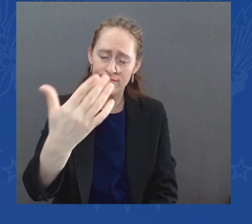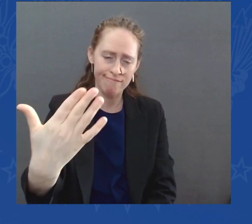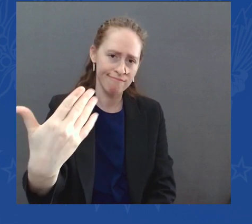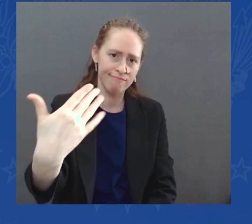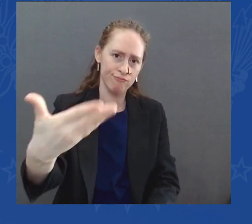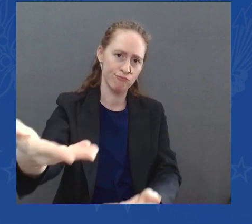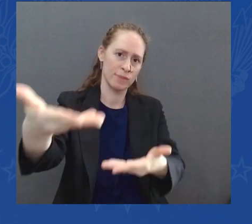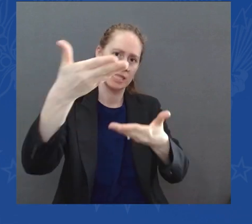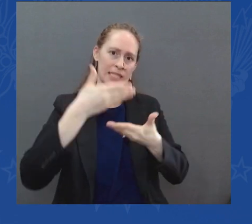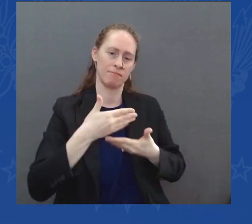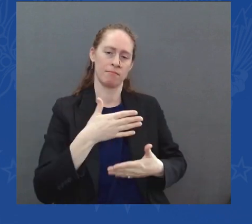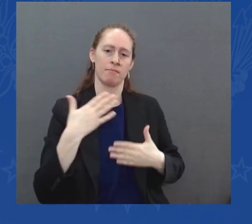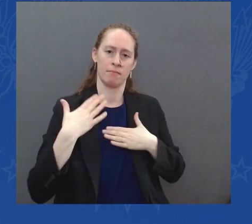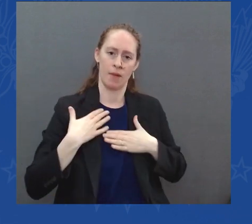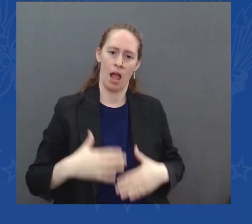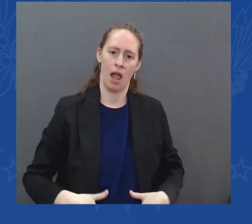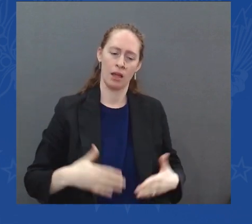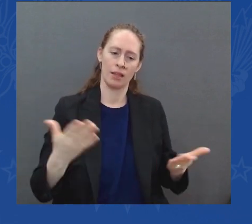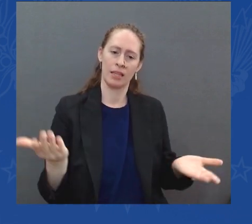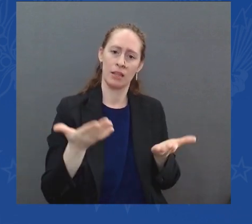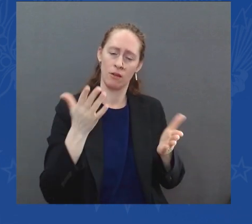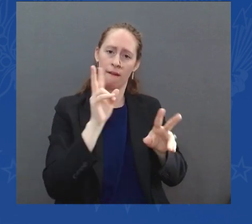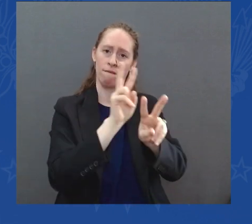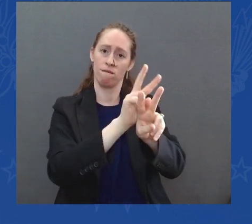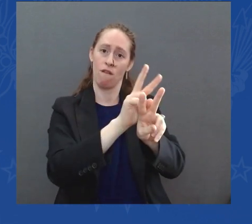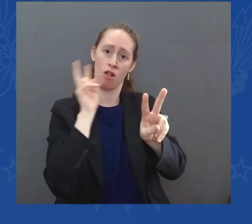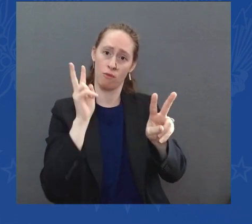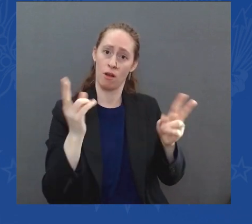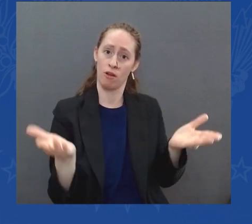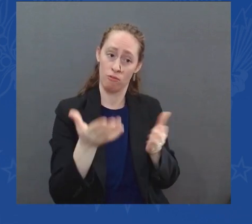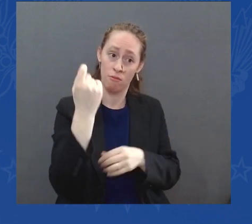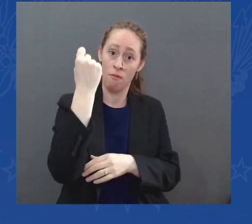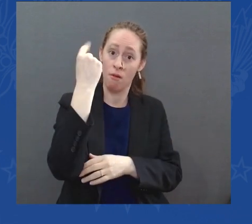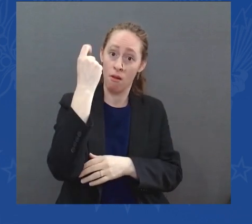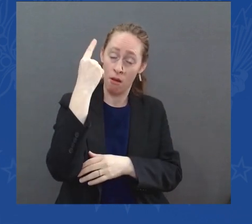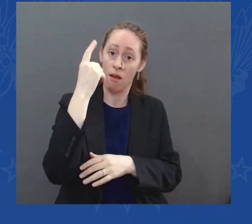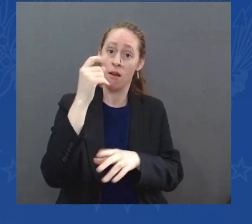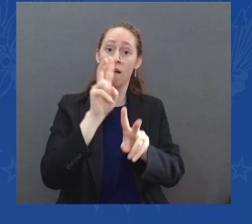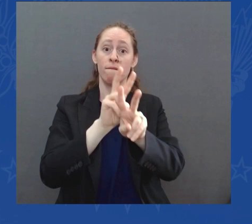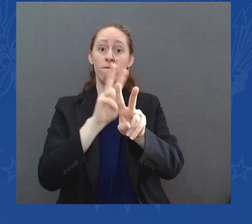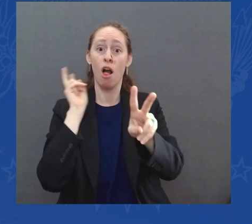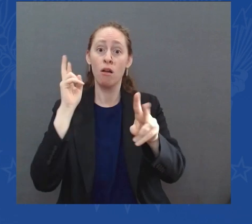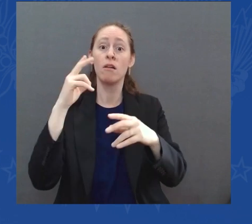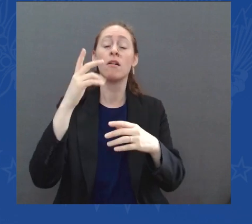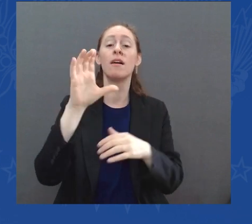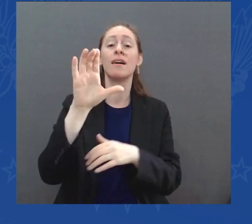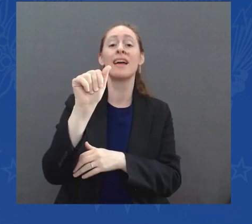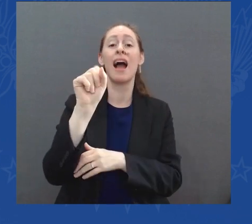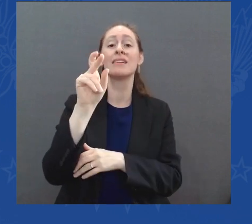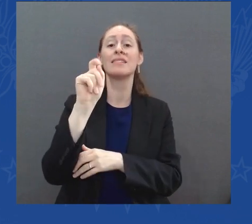Here's what she said: "Let the people see what I've seen." America and the world saw what she saw.